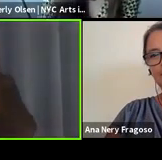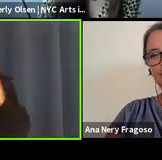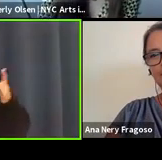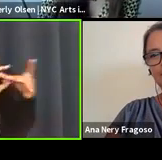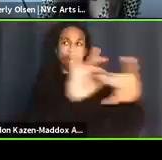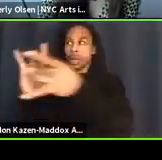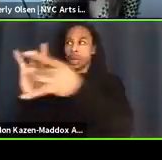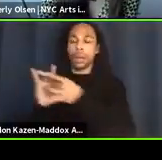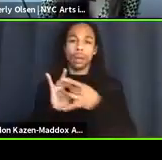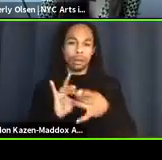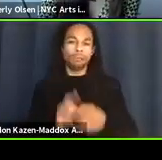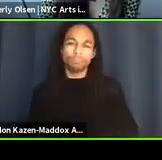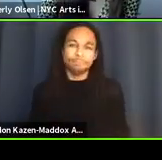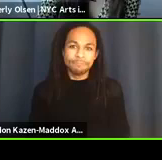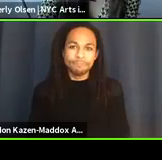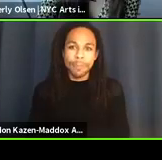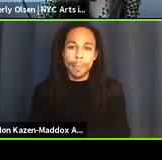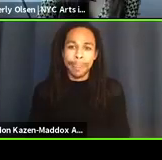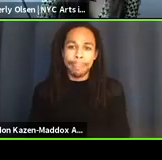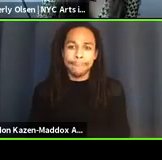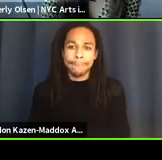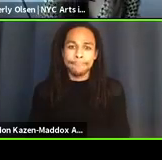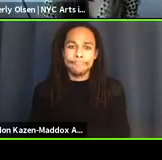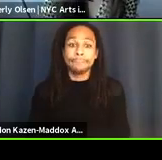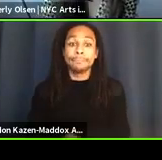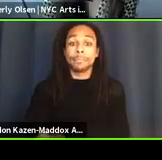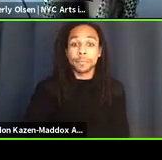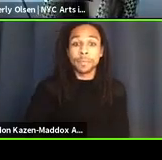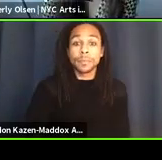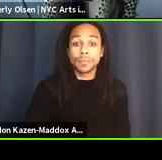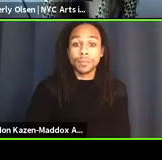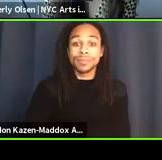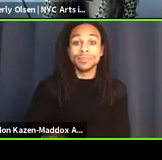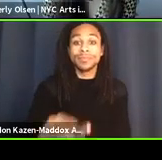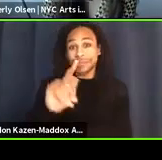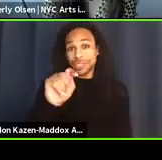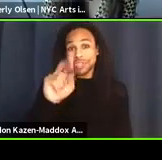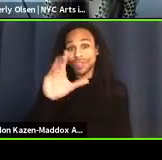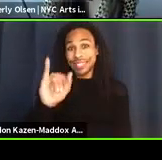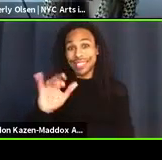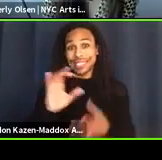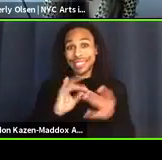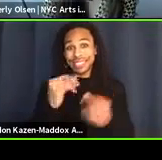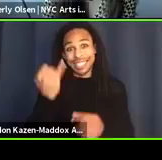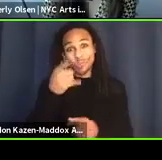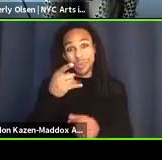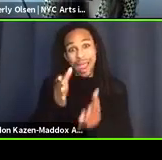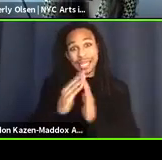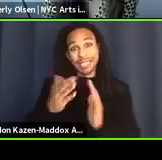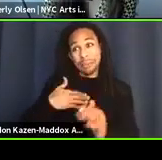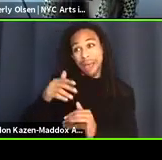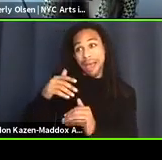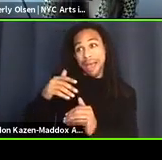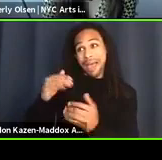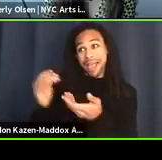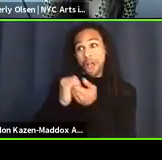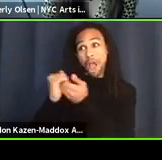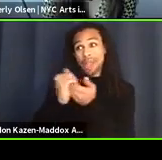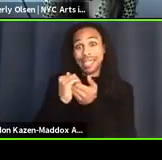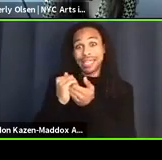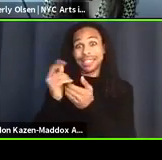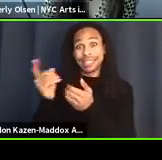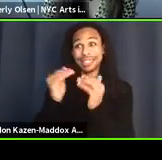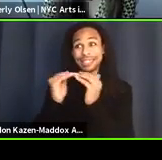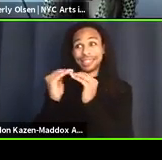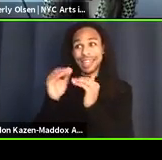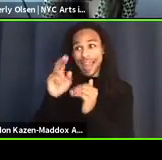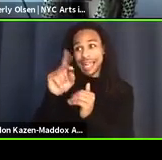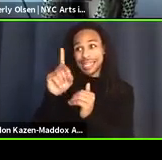to tap into something that is hard to articulate in words, which is why we dance and do those